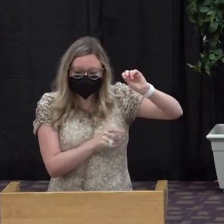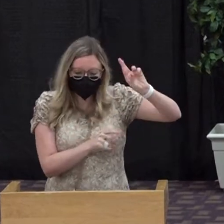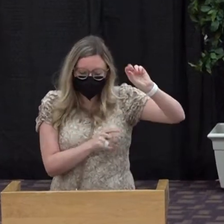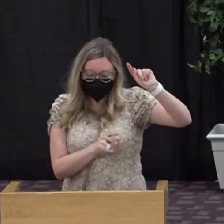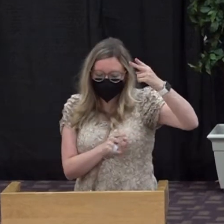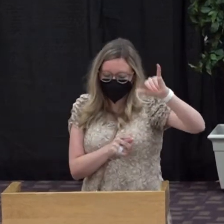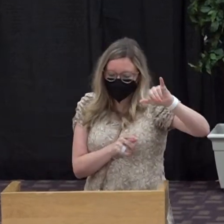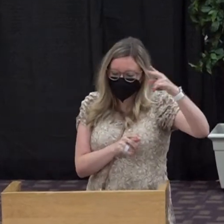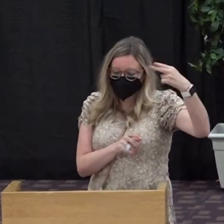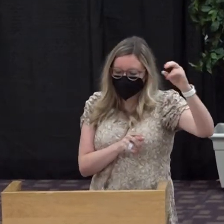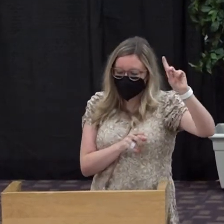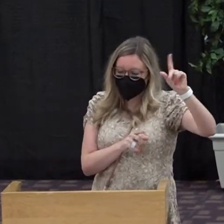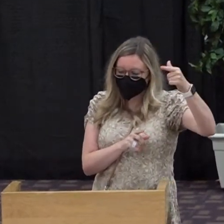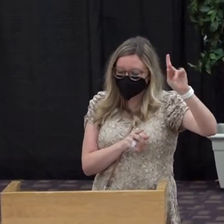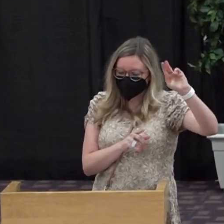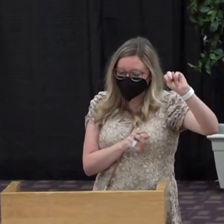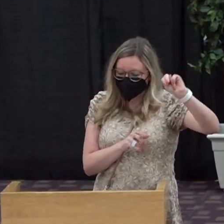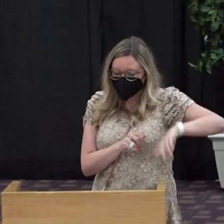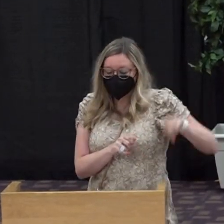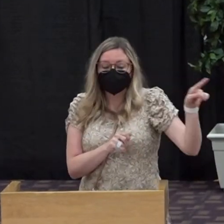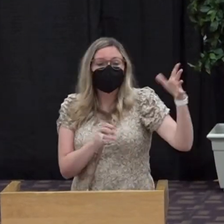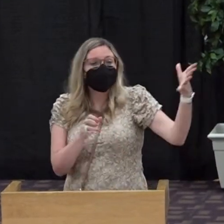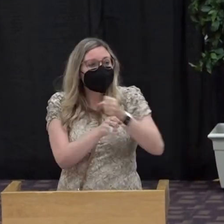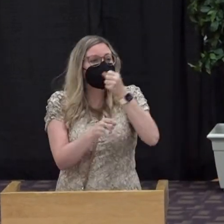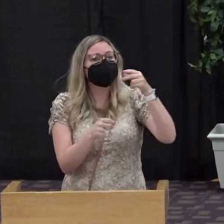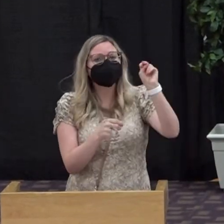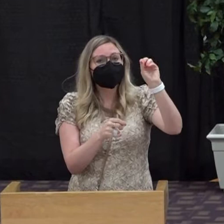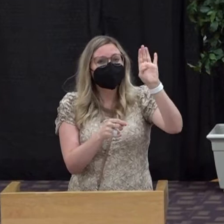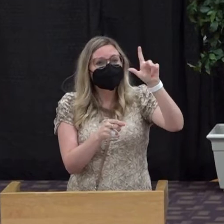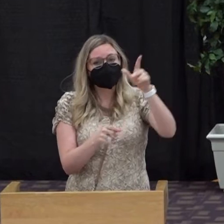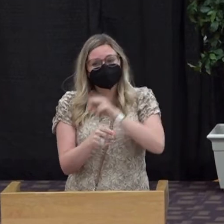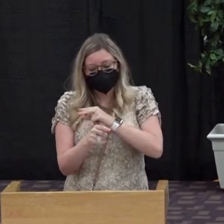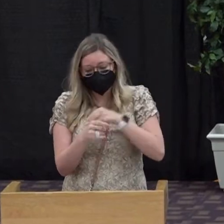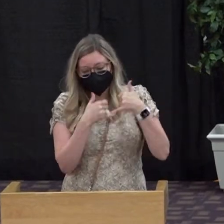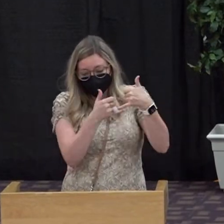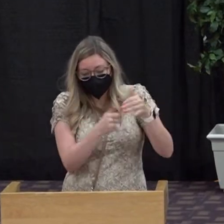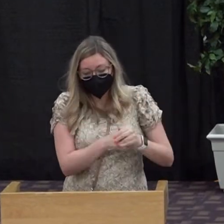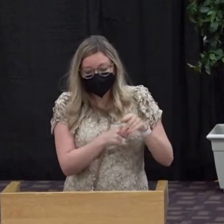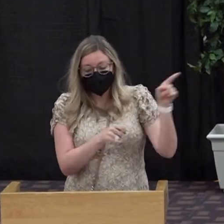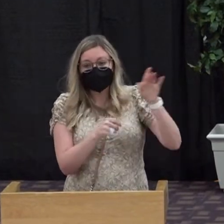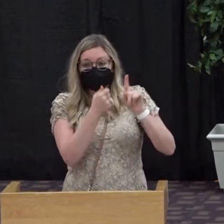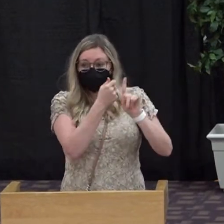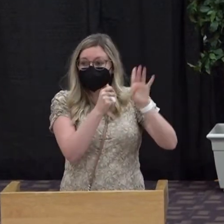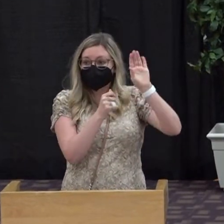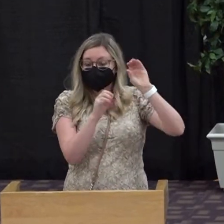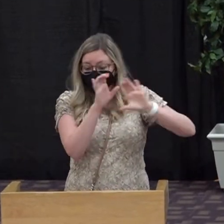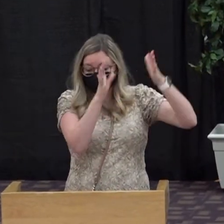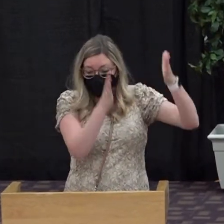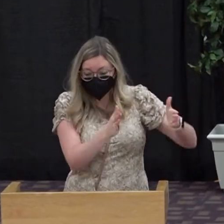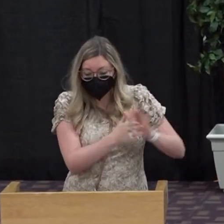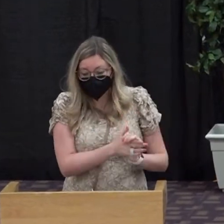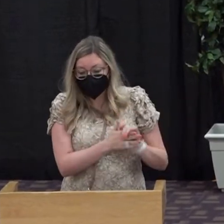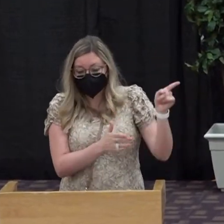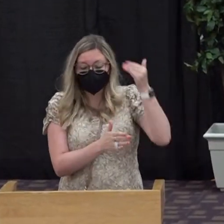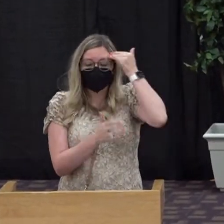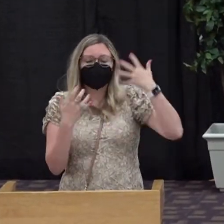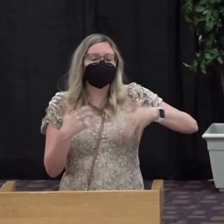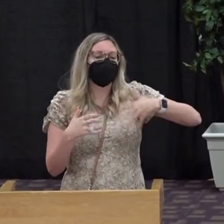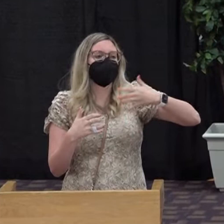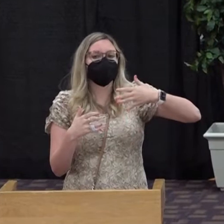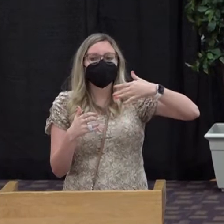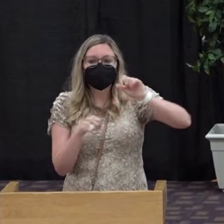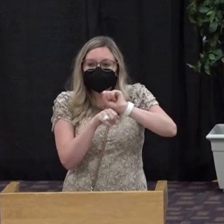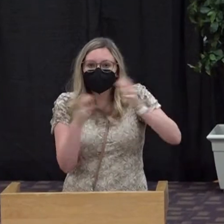And the first is the Dorothy Hutchinson - who was a Nobel Prize winner as a scientist.